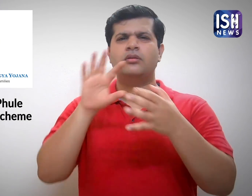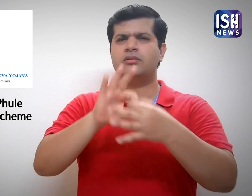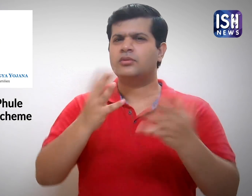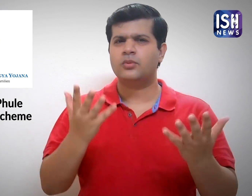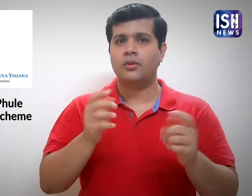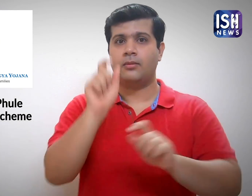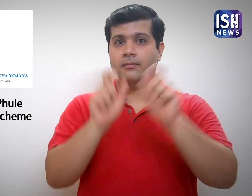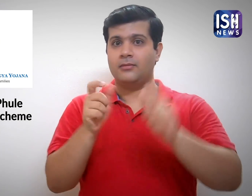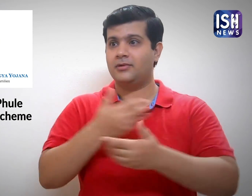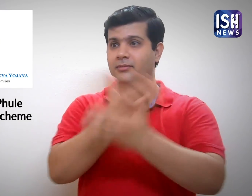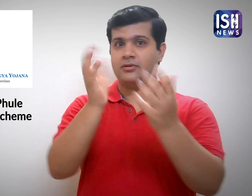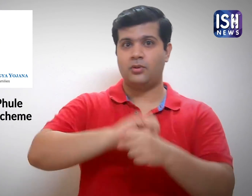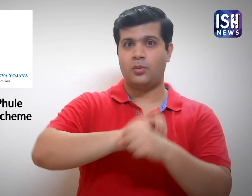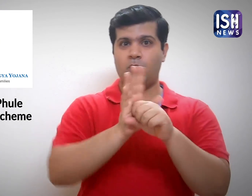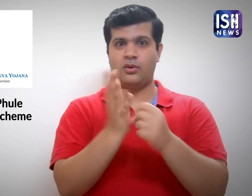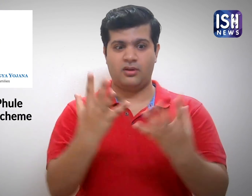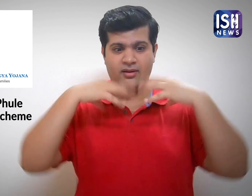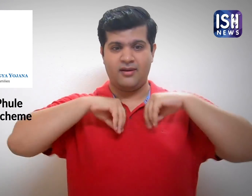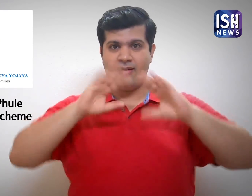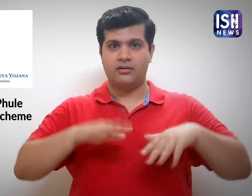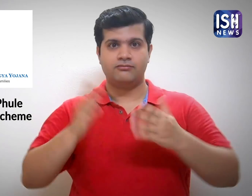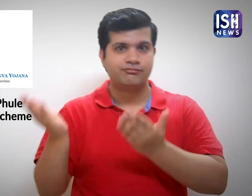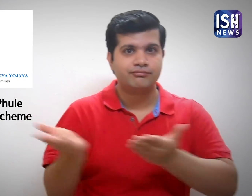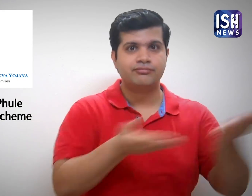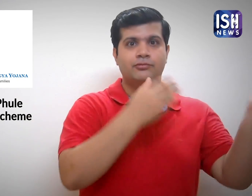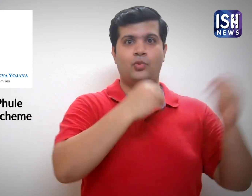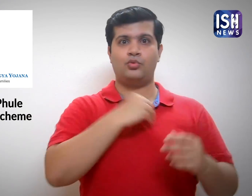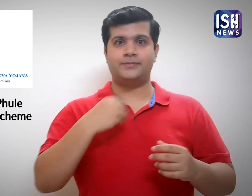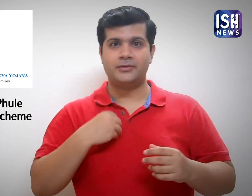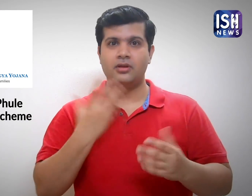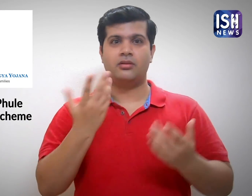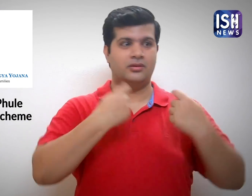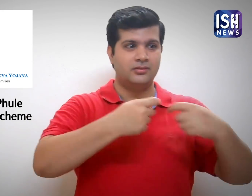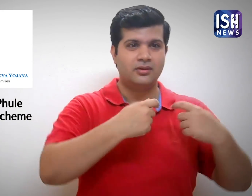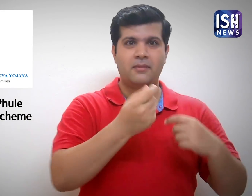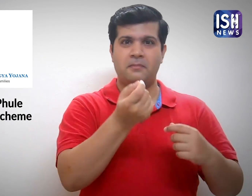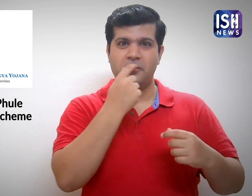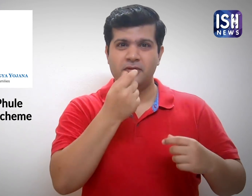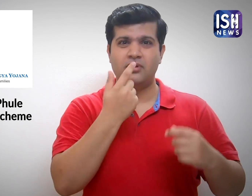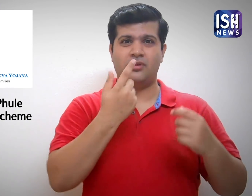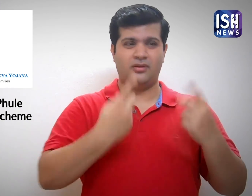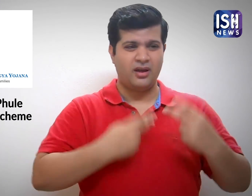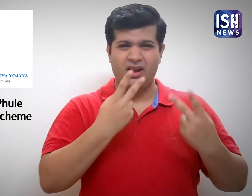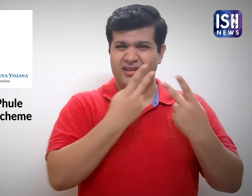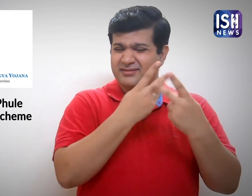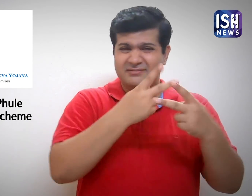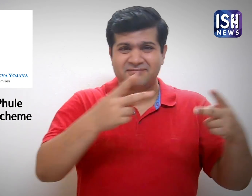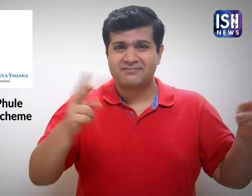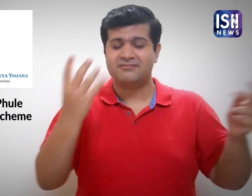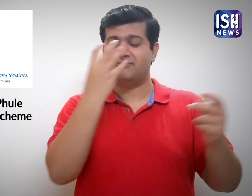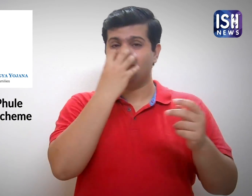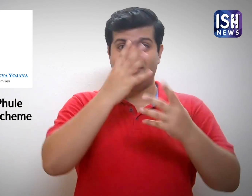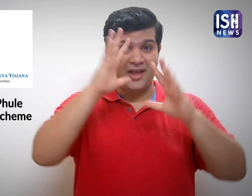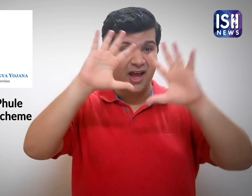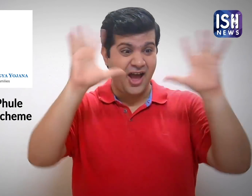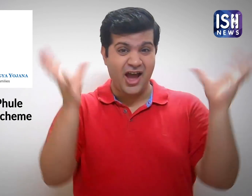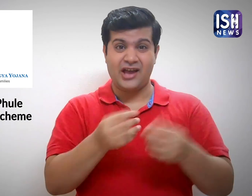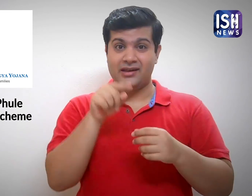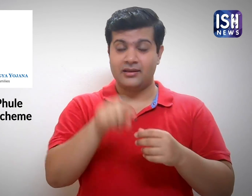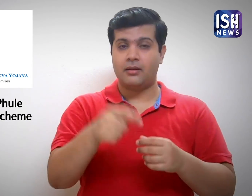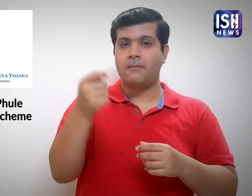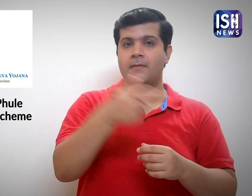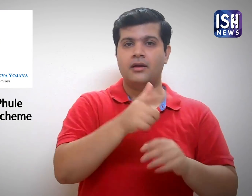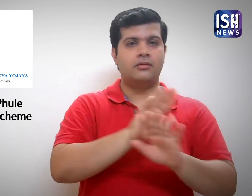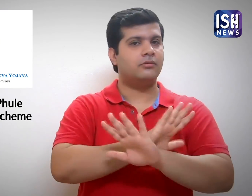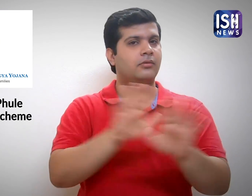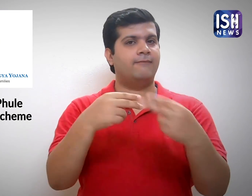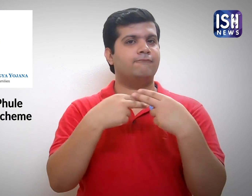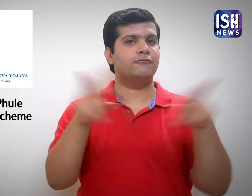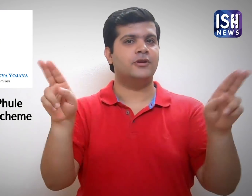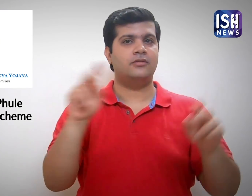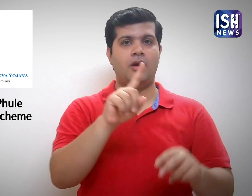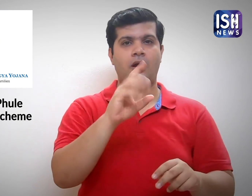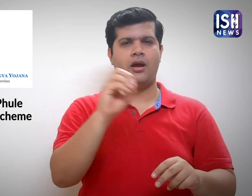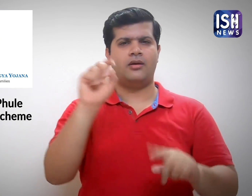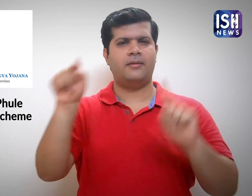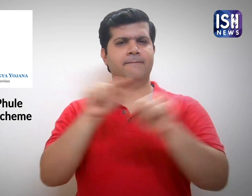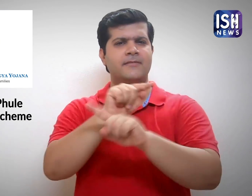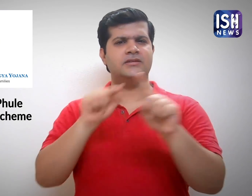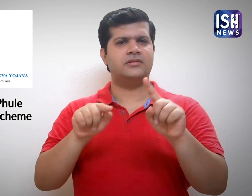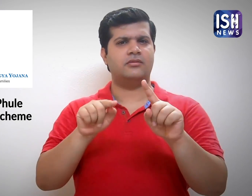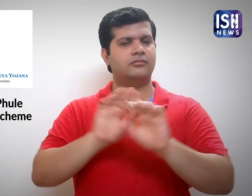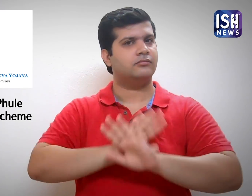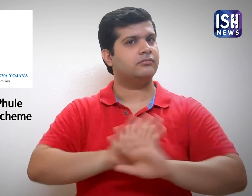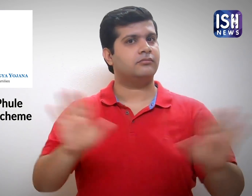Under this scheme, 100 percent free treatment will be given to COVID-19 patients.